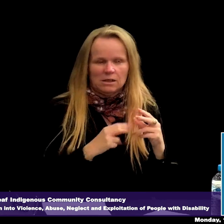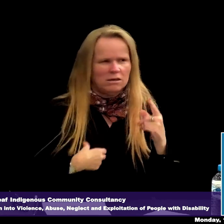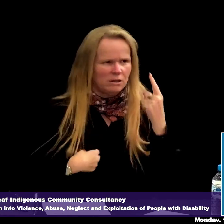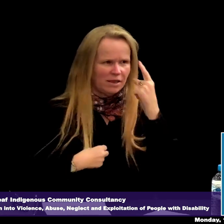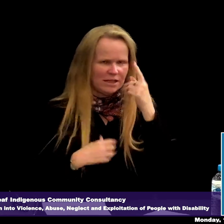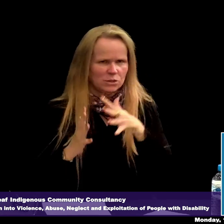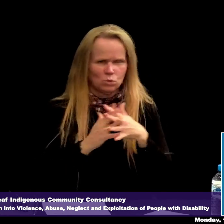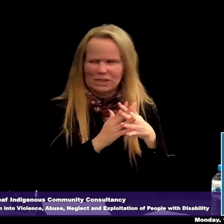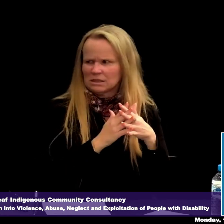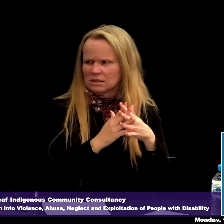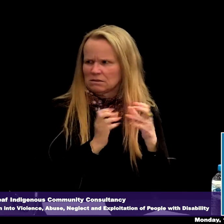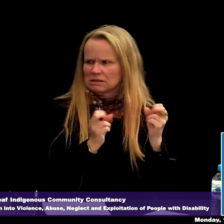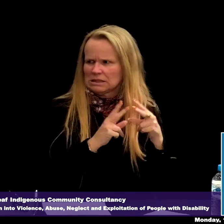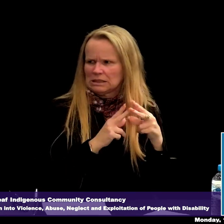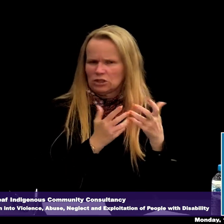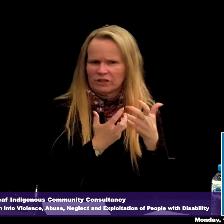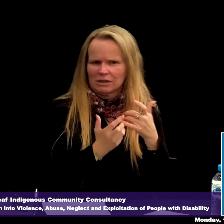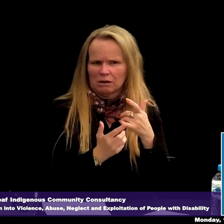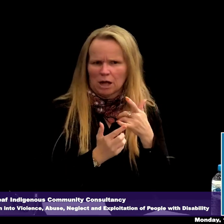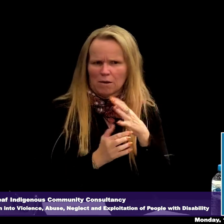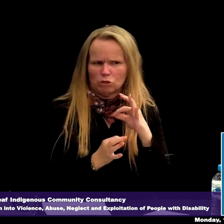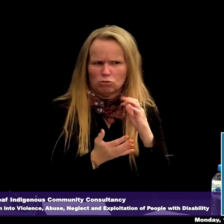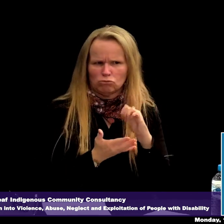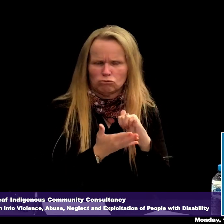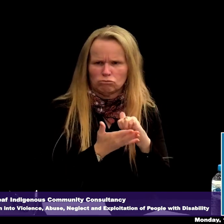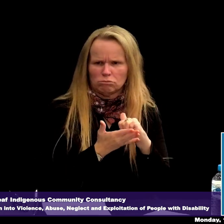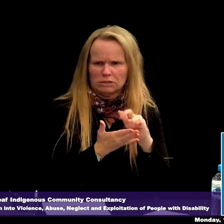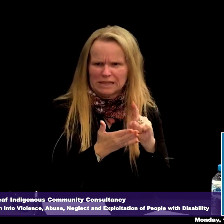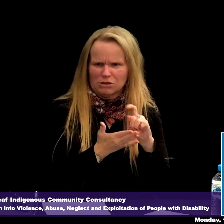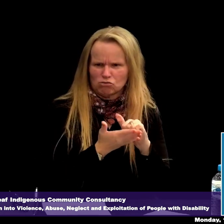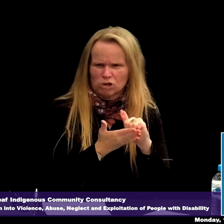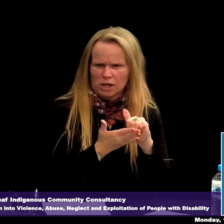the University of Sydney, I think. In fact, I think it might have been the University of Western Sydney.